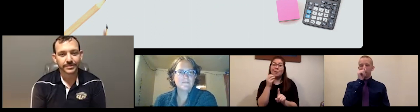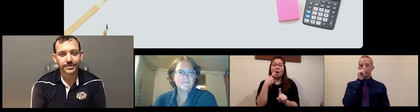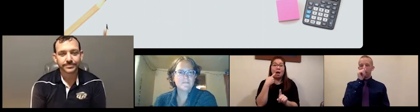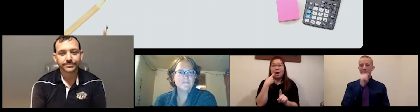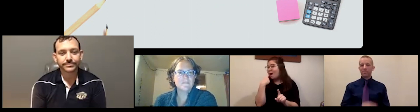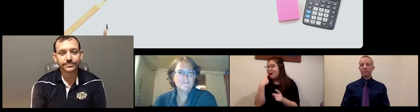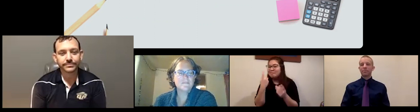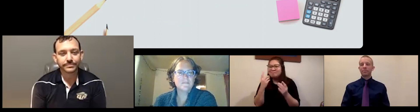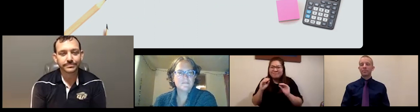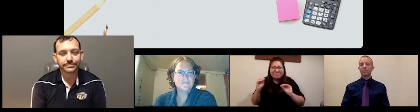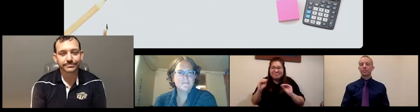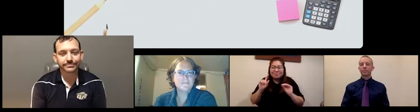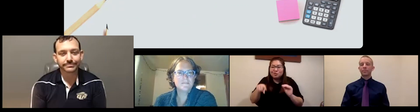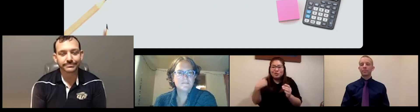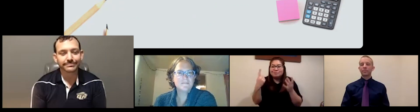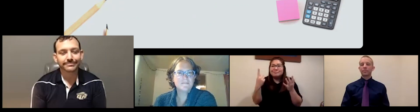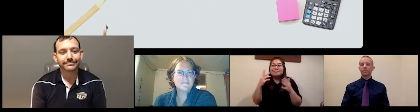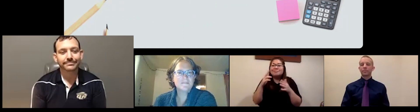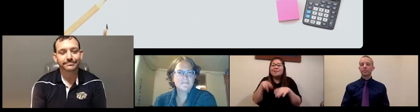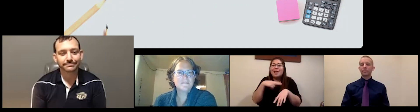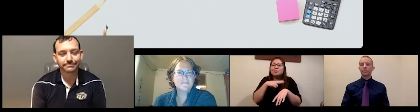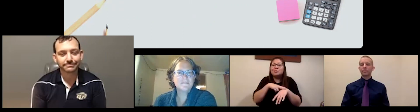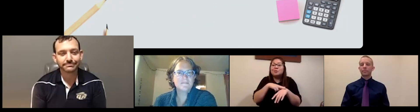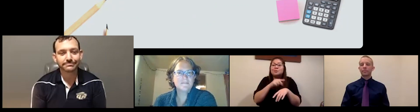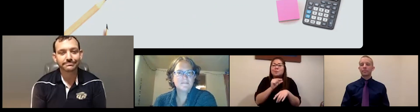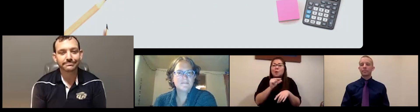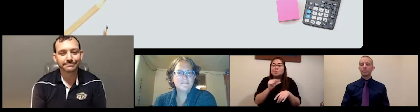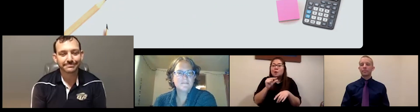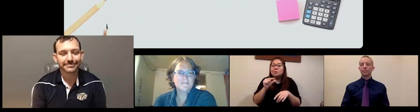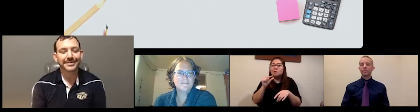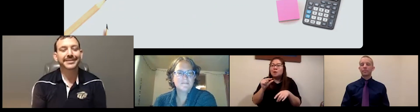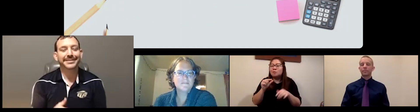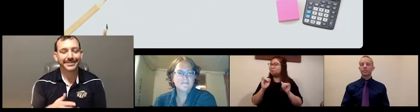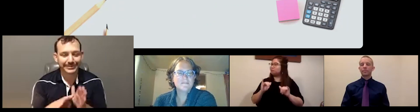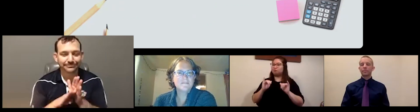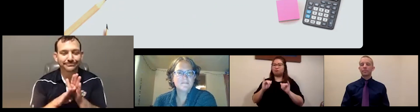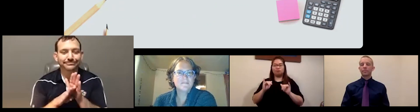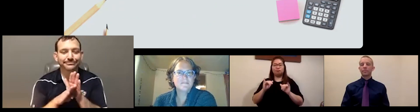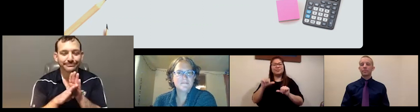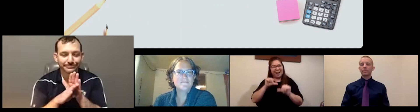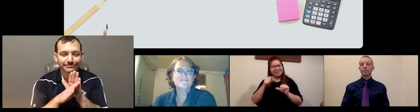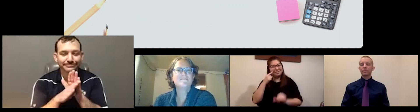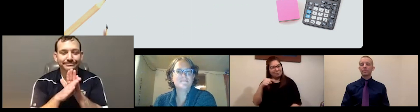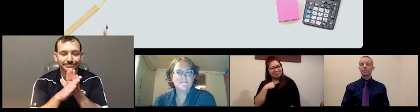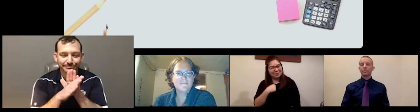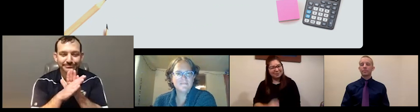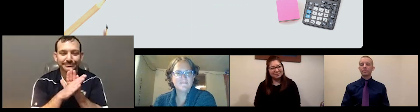So there was no special moment where I got hooked, it was just naturally the small things that helped me realize that science was for me.